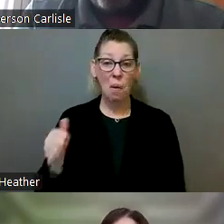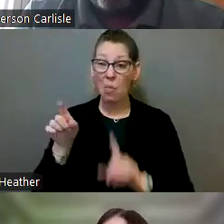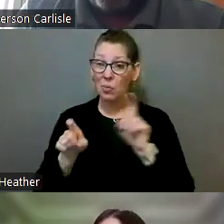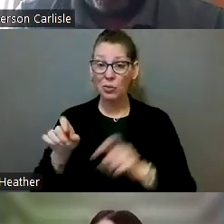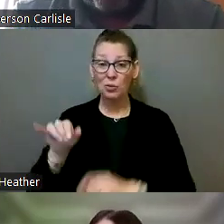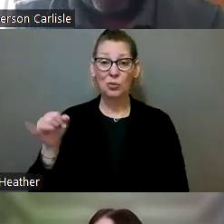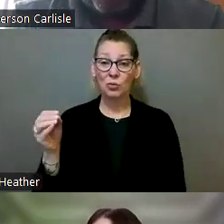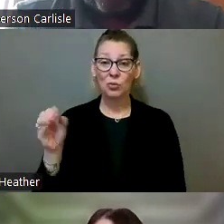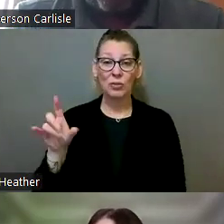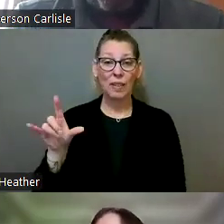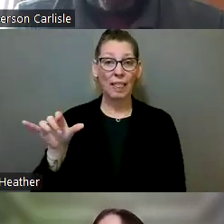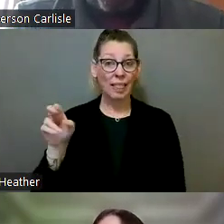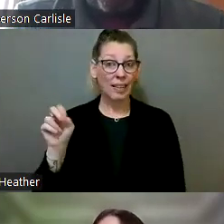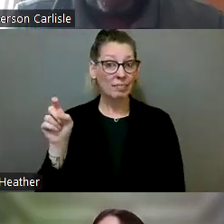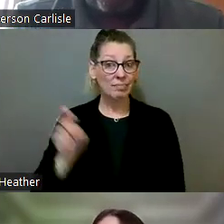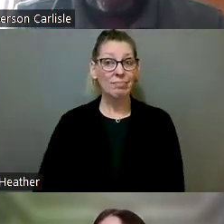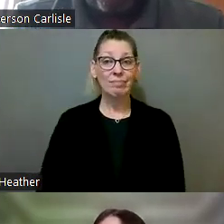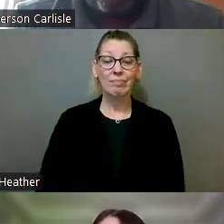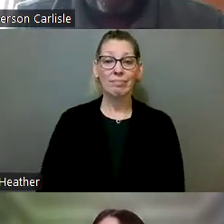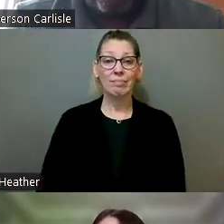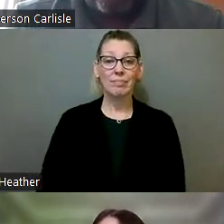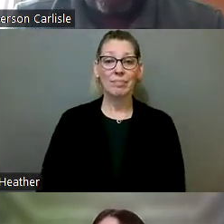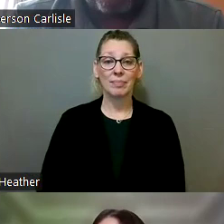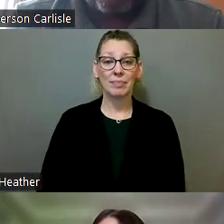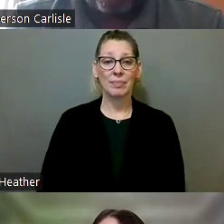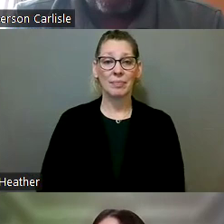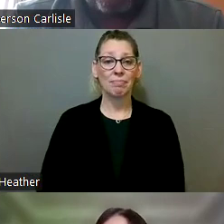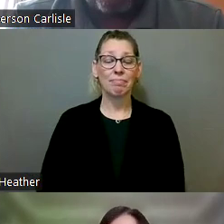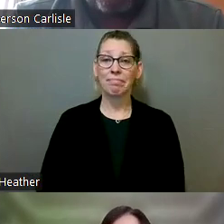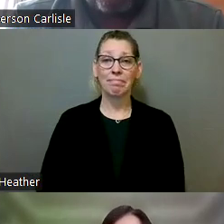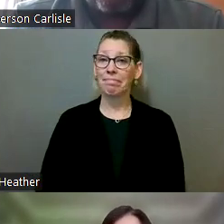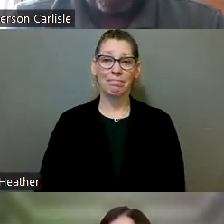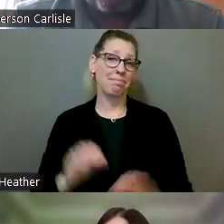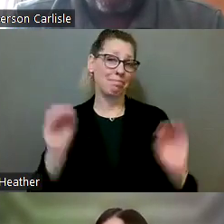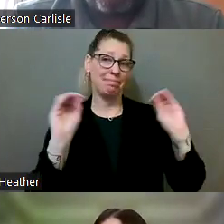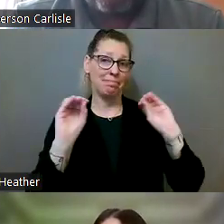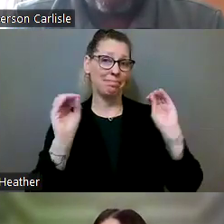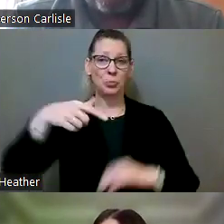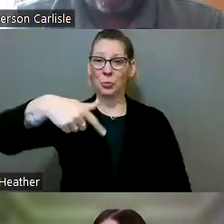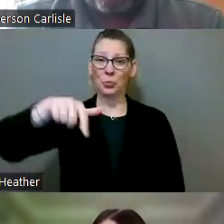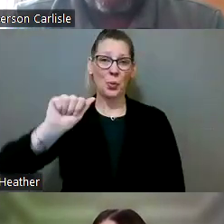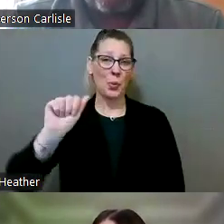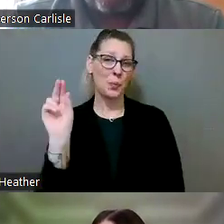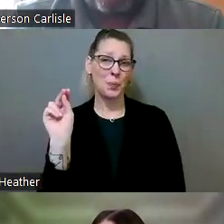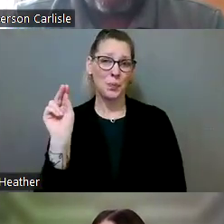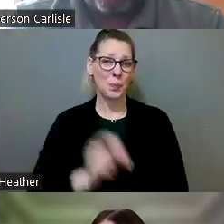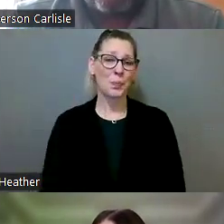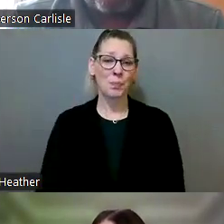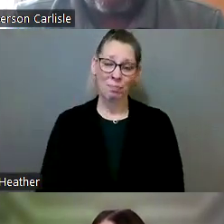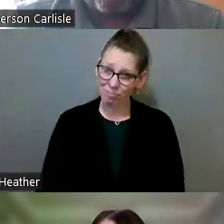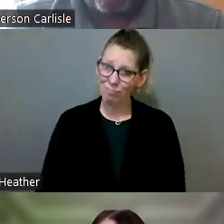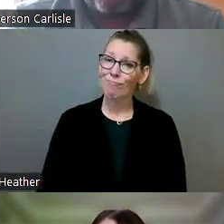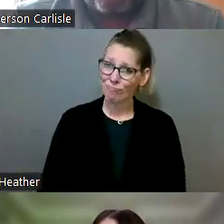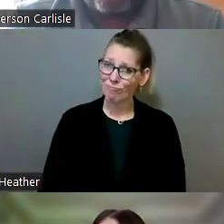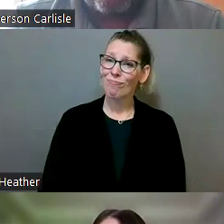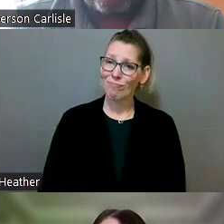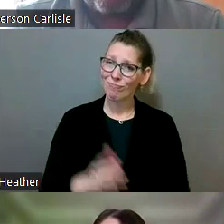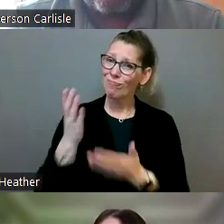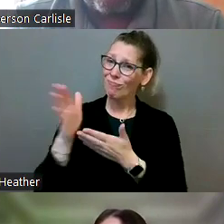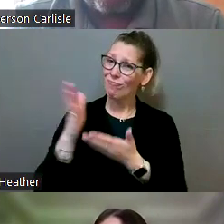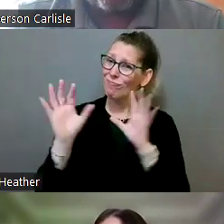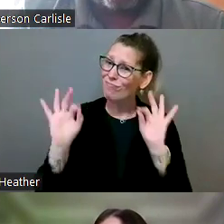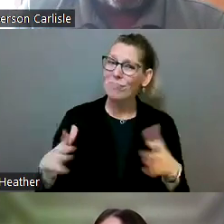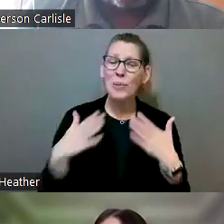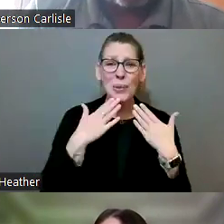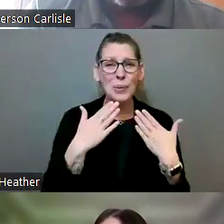that you saw? No other questions on the Q&A. All right, well thank you so much Henterson,